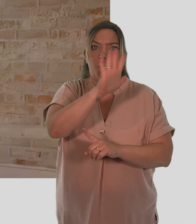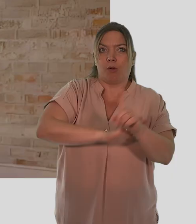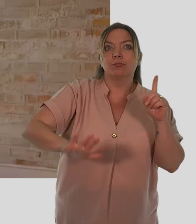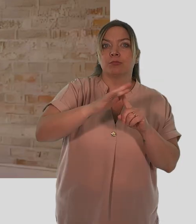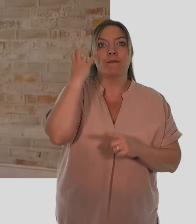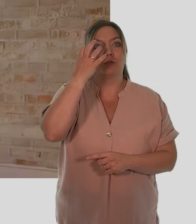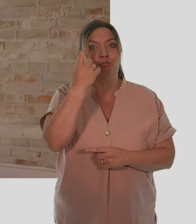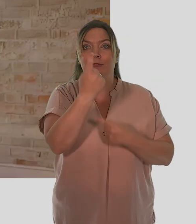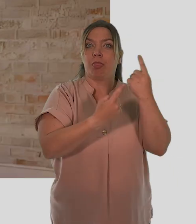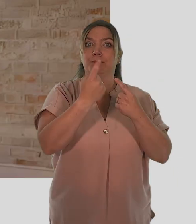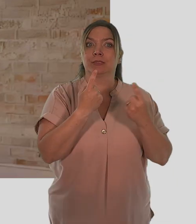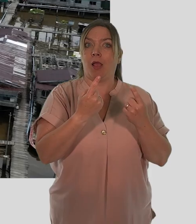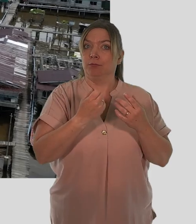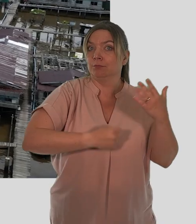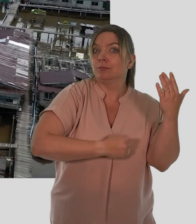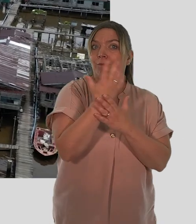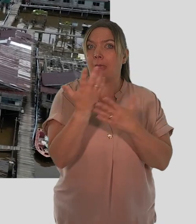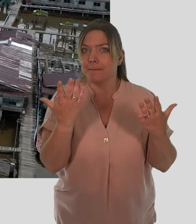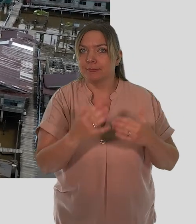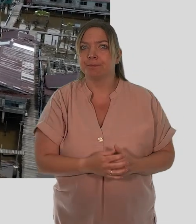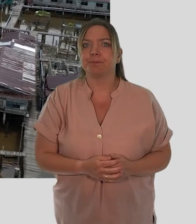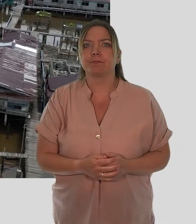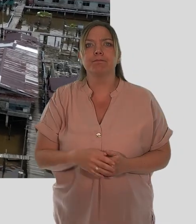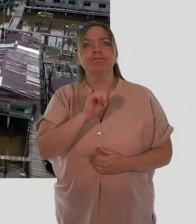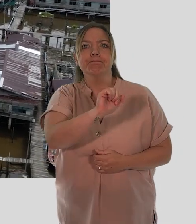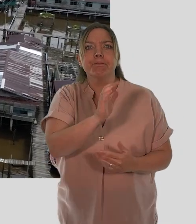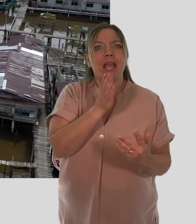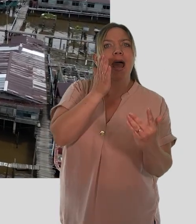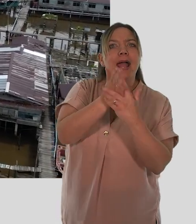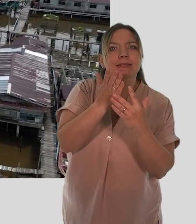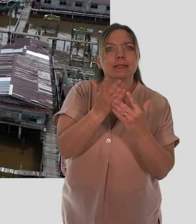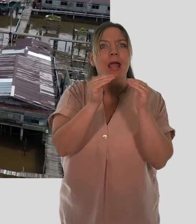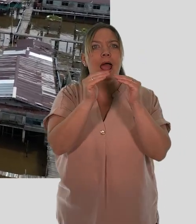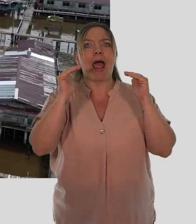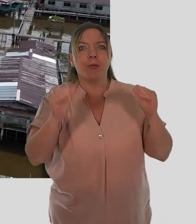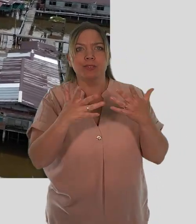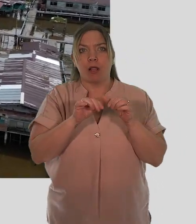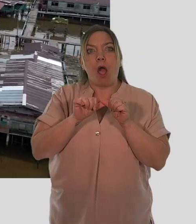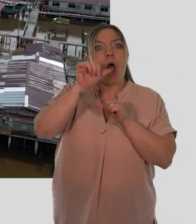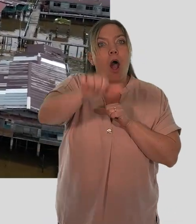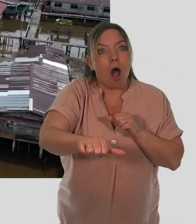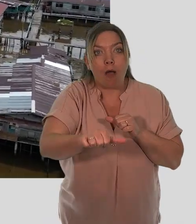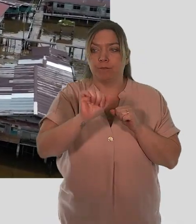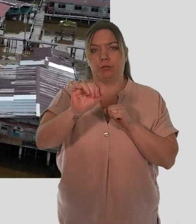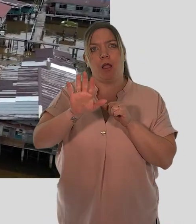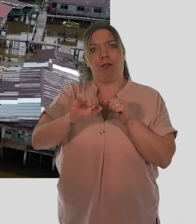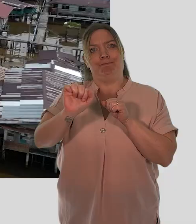and comparatively limited health resources. In the absence of cures for dementia,